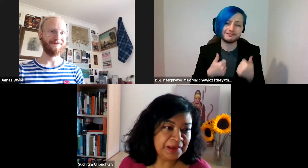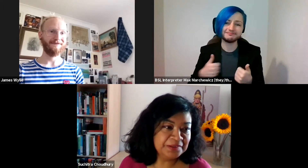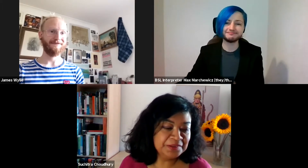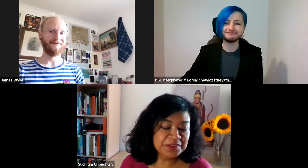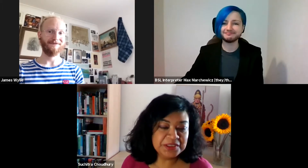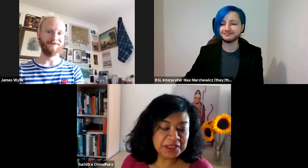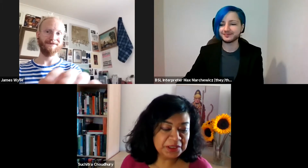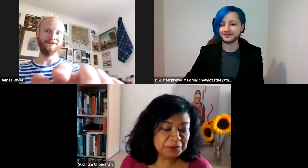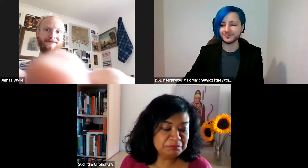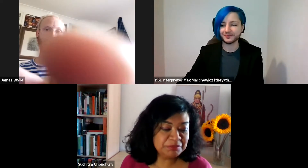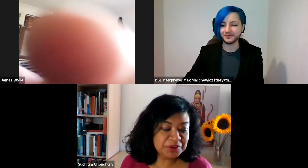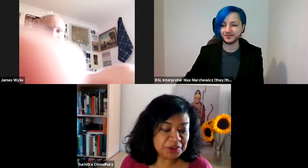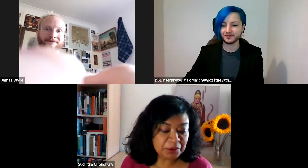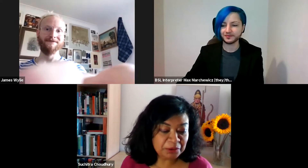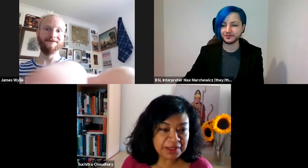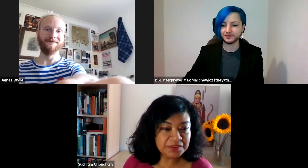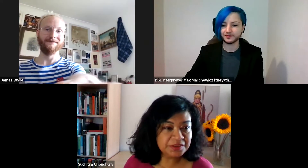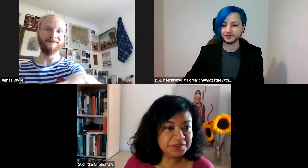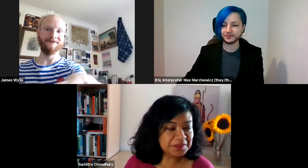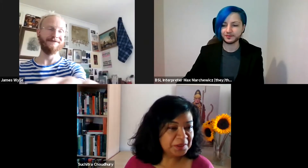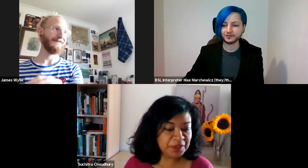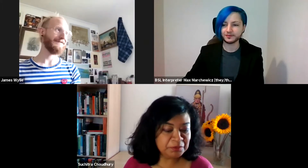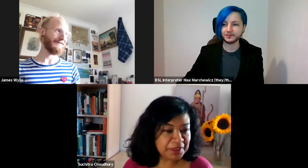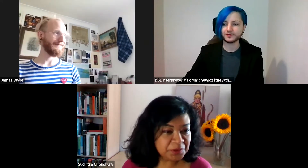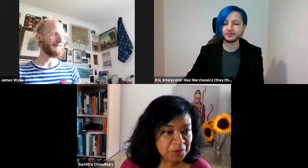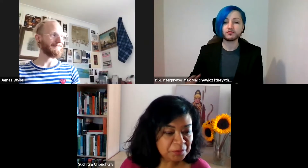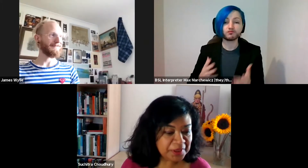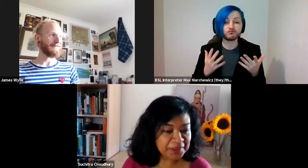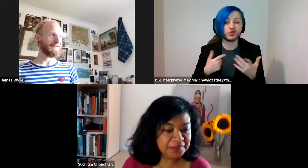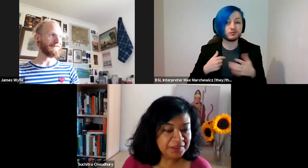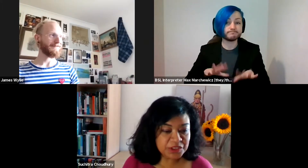And so I'll just begin my talk by sharing my screen.